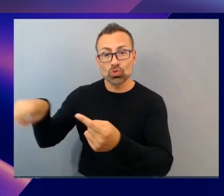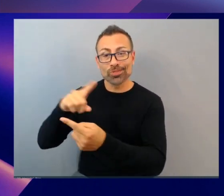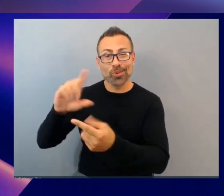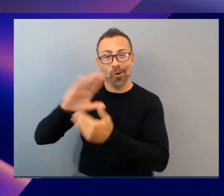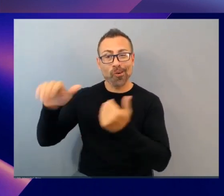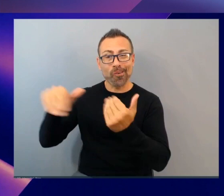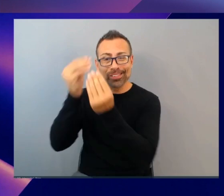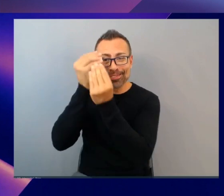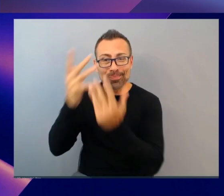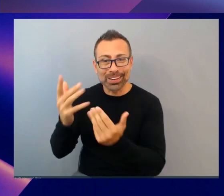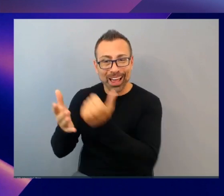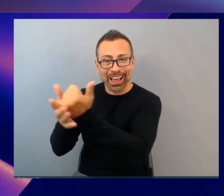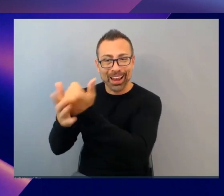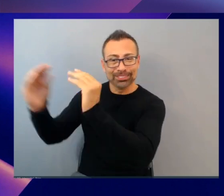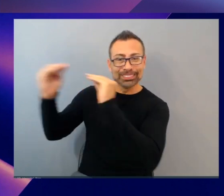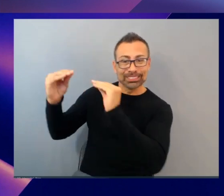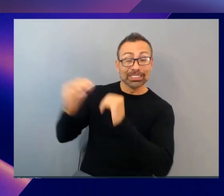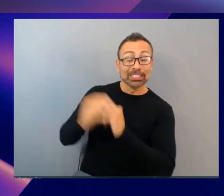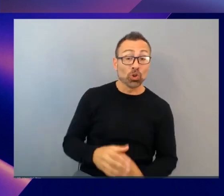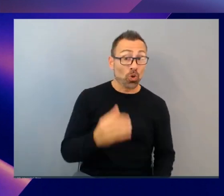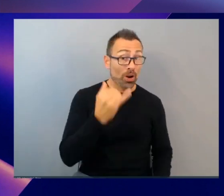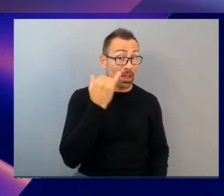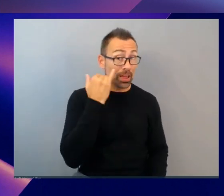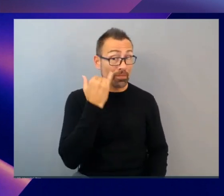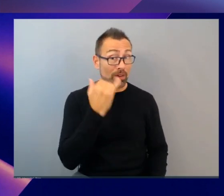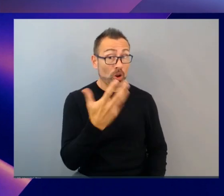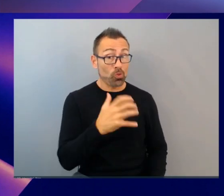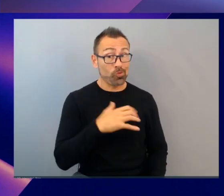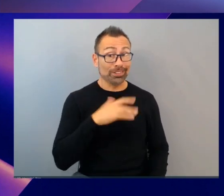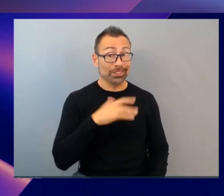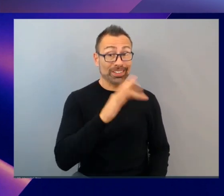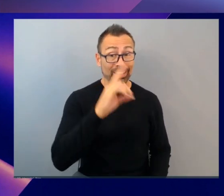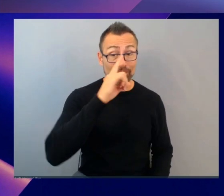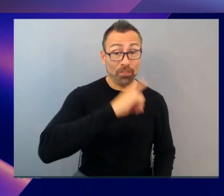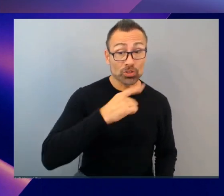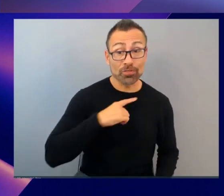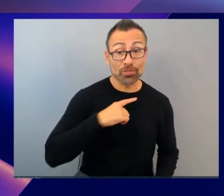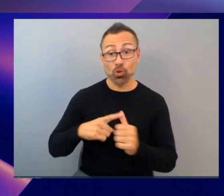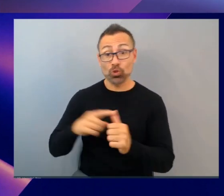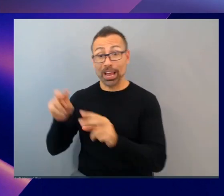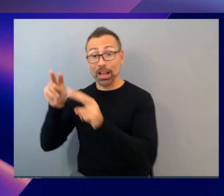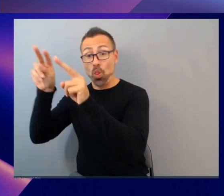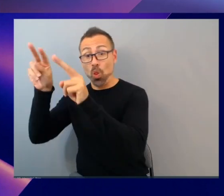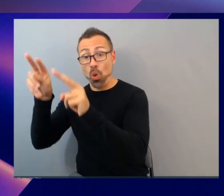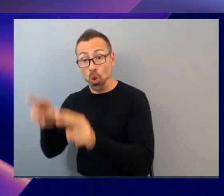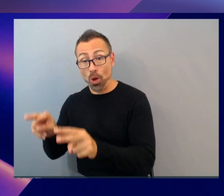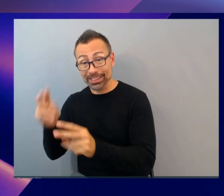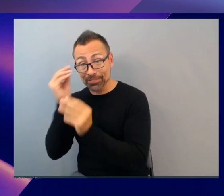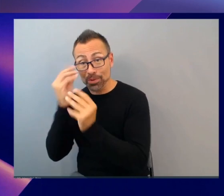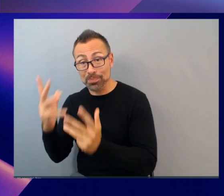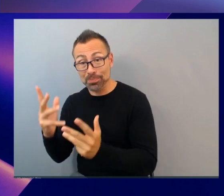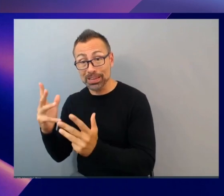So before we click false, if we click on the question mark, that'll take us to the public documentation. Exactly. - Ah, nice. So this is the public documentation,